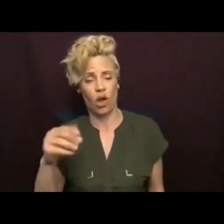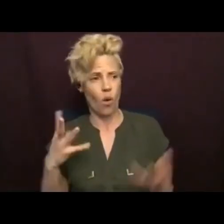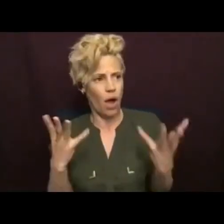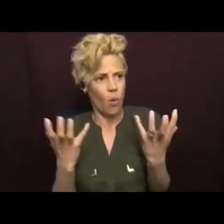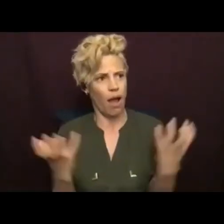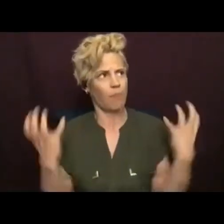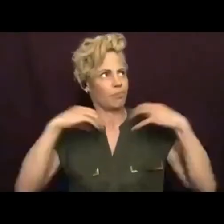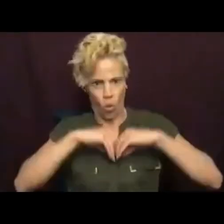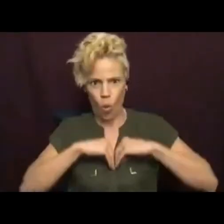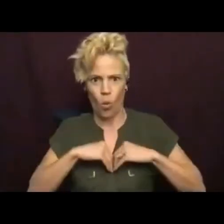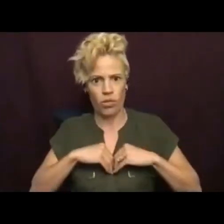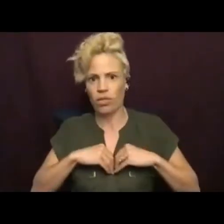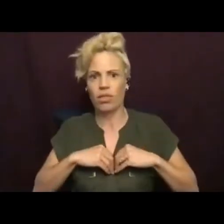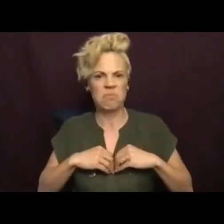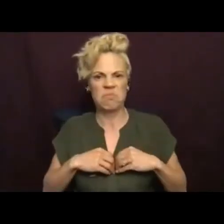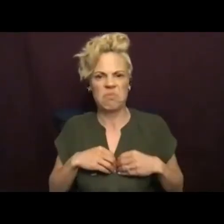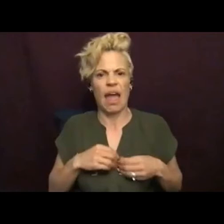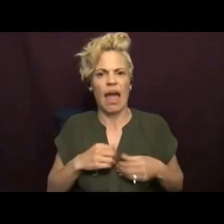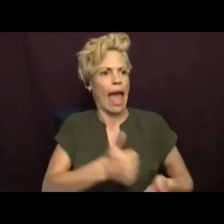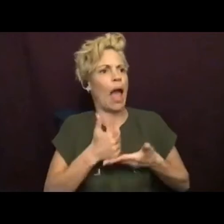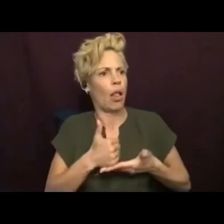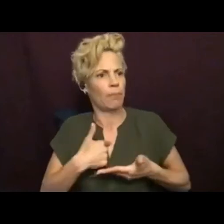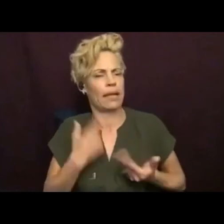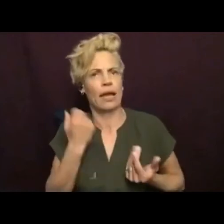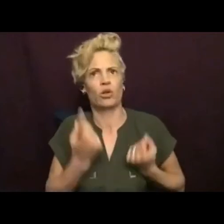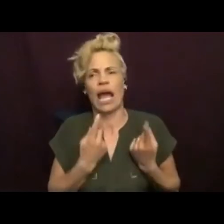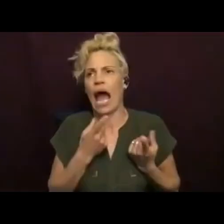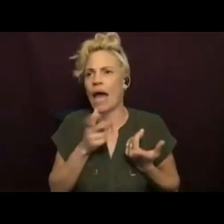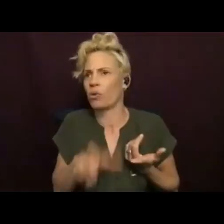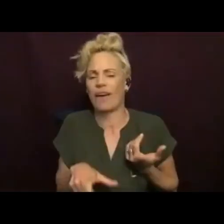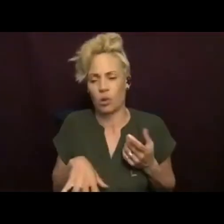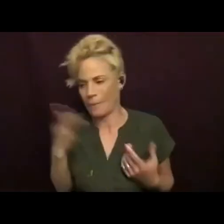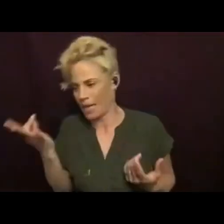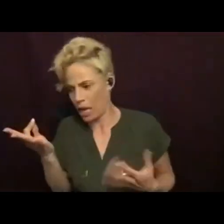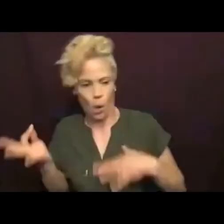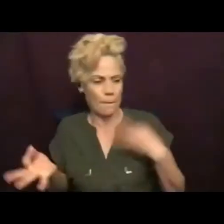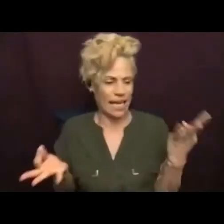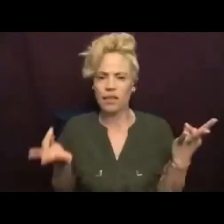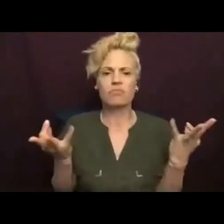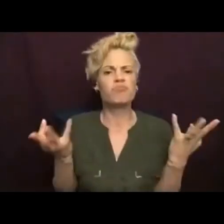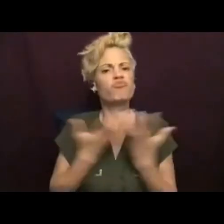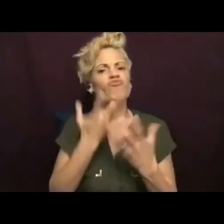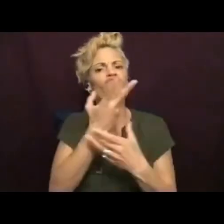that there is no need to want to be either, to start telling different stories